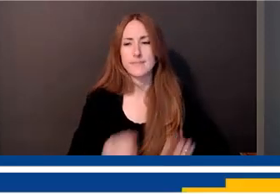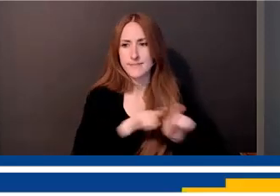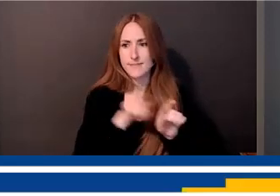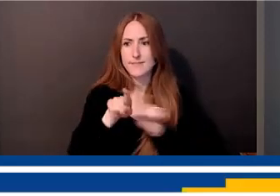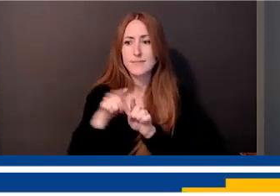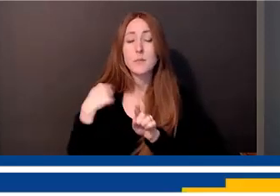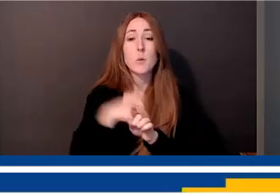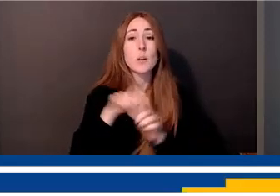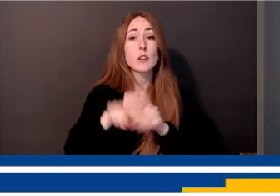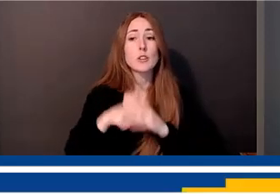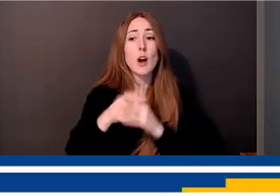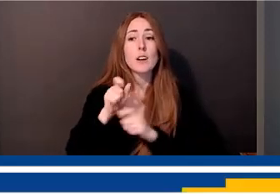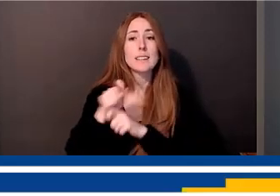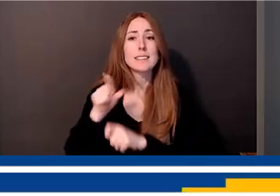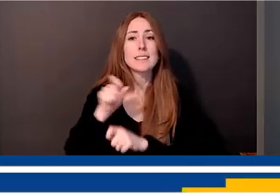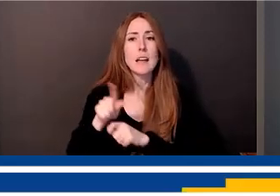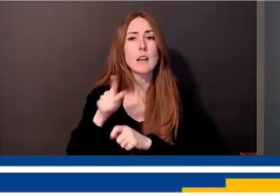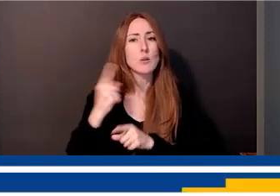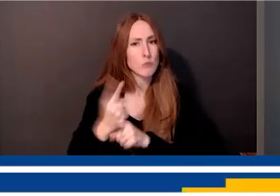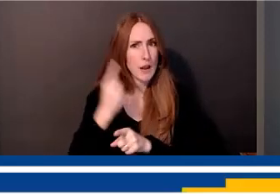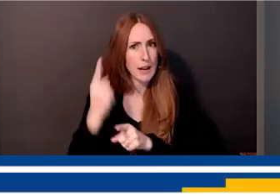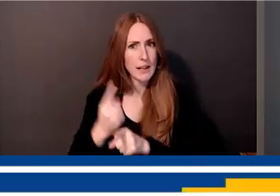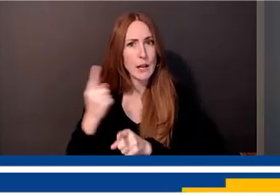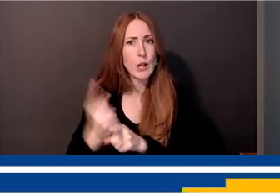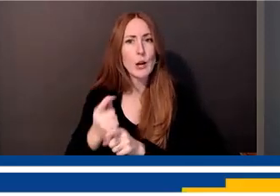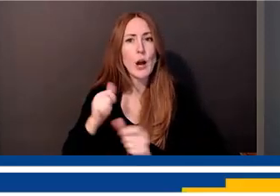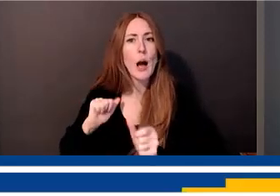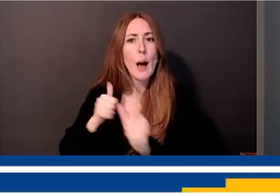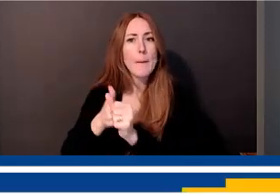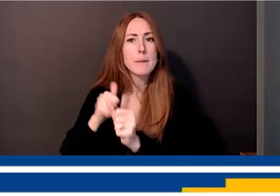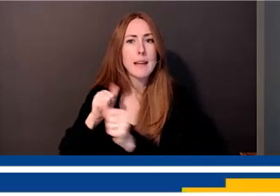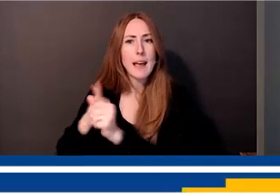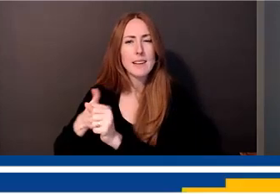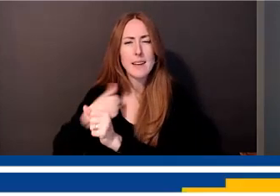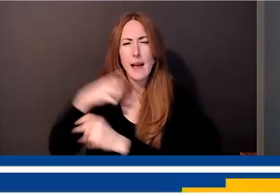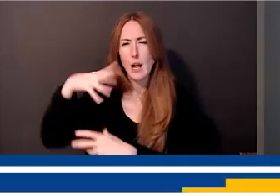And I've included an example on this slide on the right side.